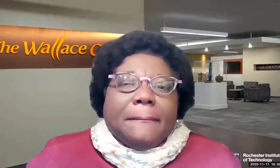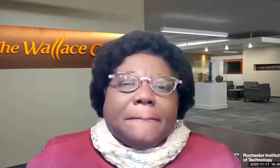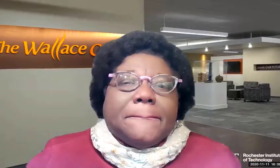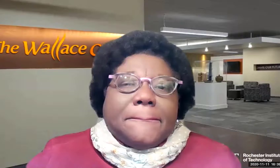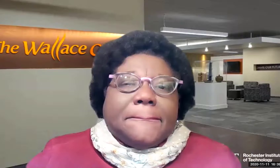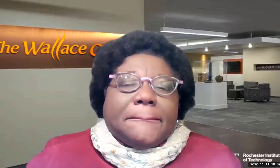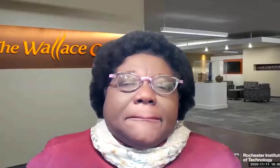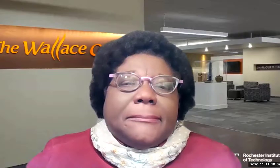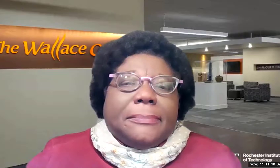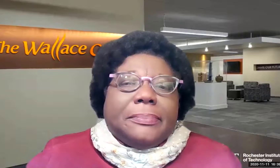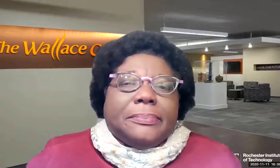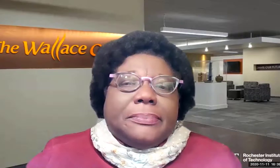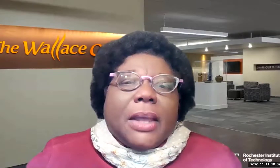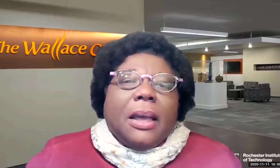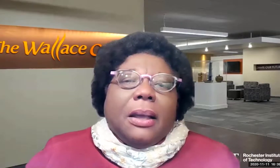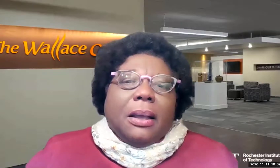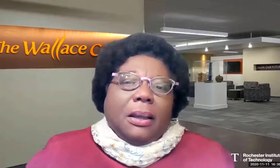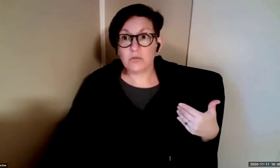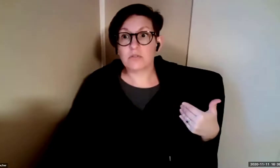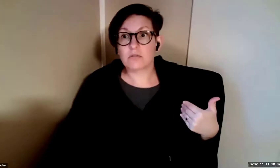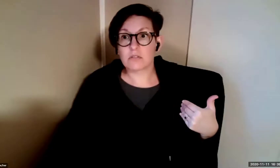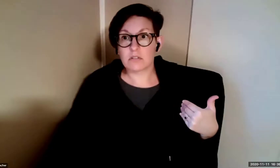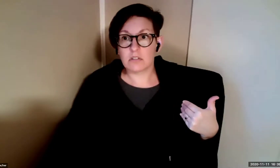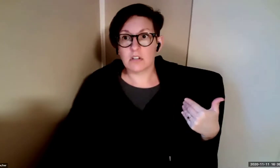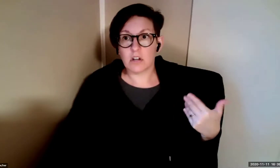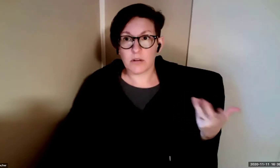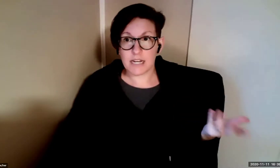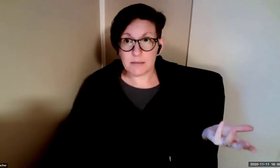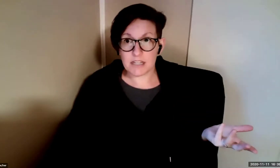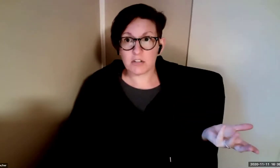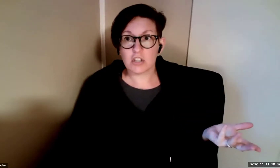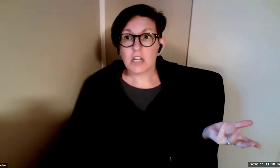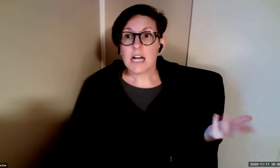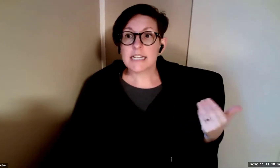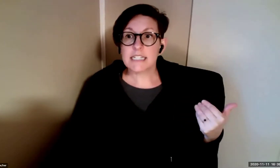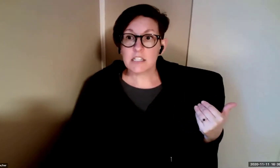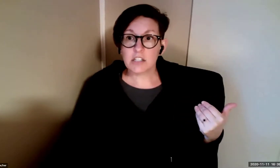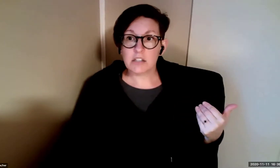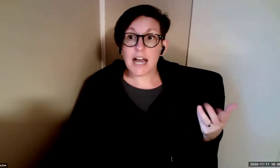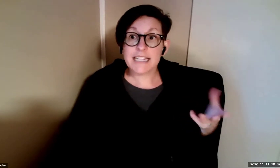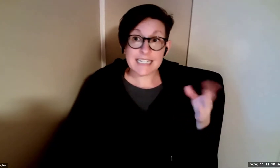Nicole she/her: I didn't know that I had to ask permission to use, you know, an image. So I did, I did site. The where the